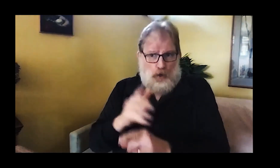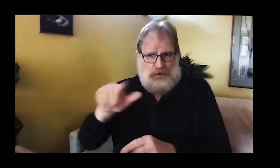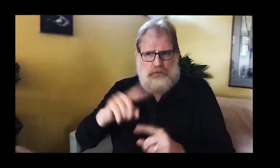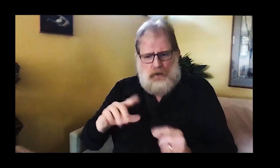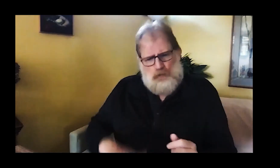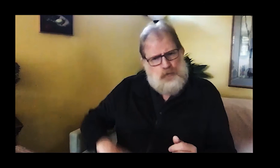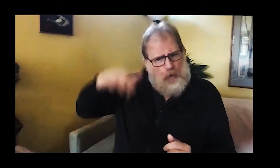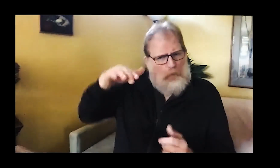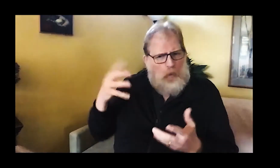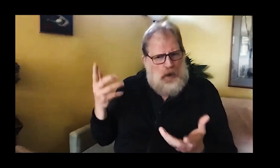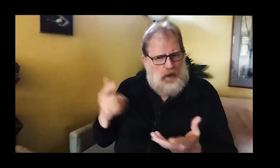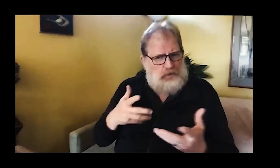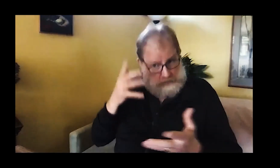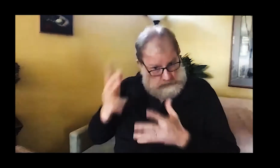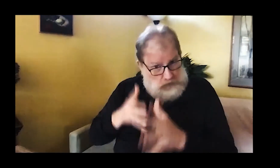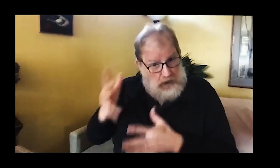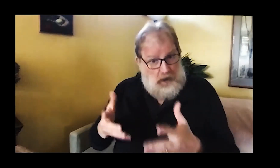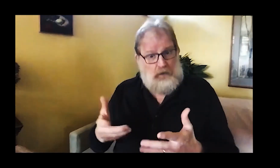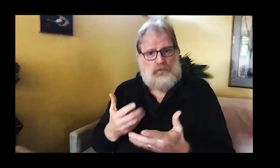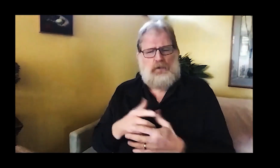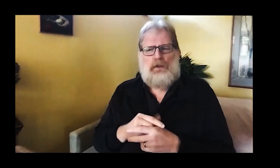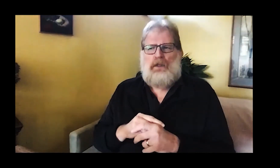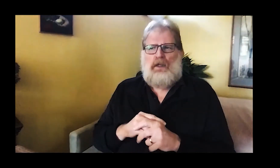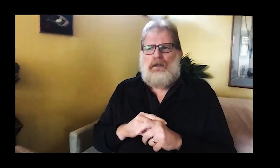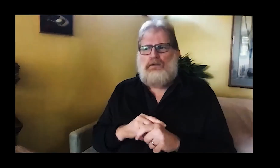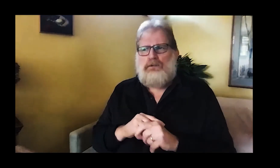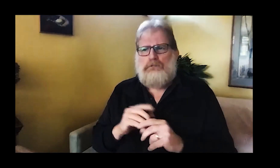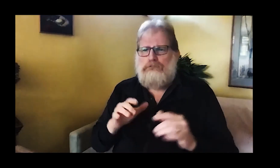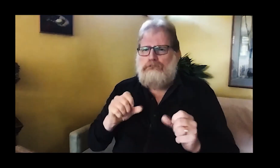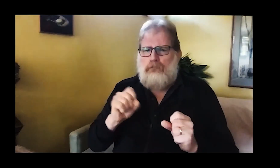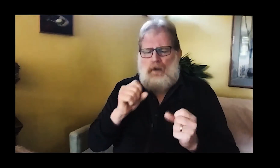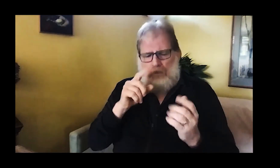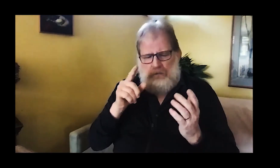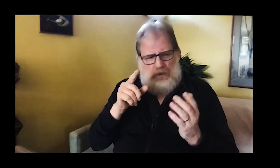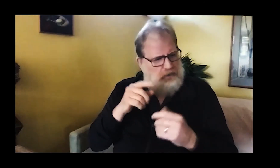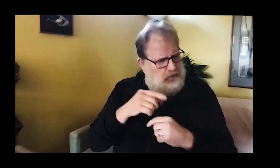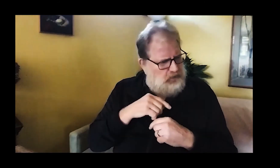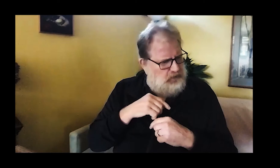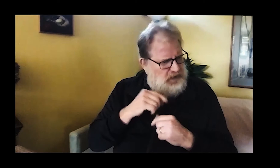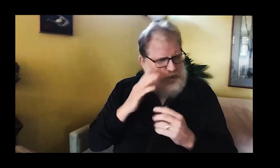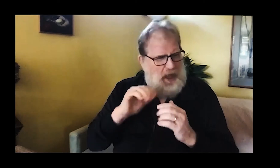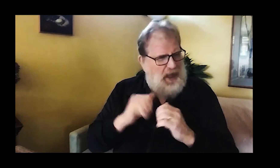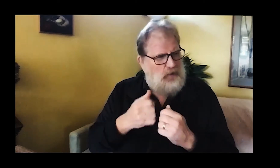had he grown up, had he gestured, or - we thought about all those things, and we did find out that